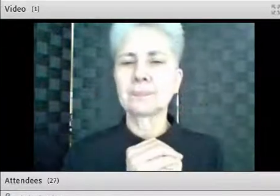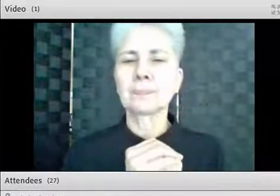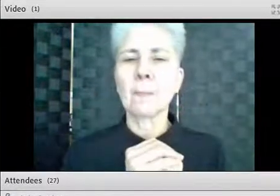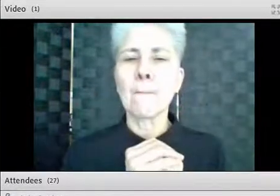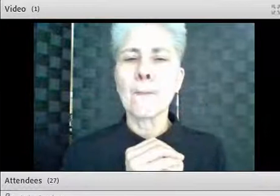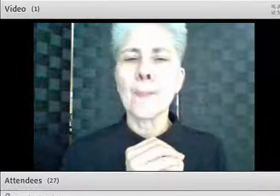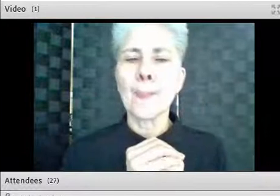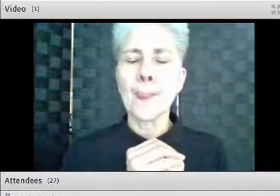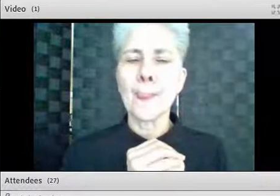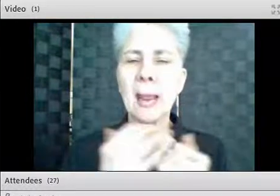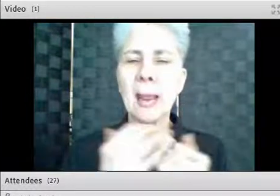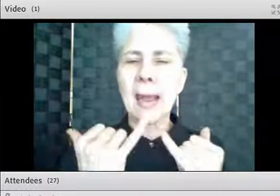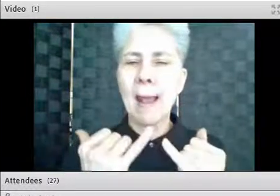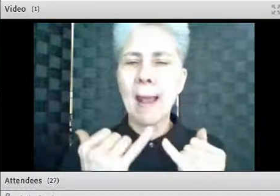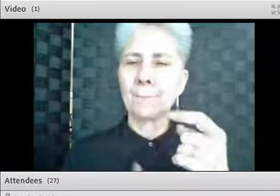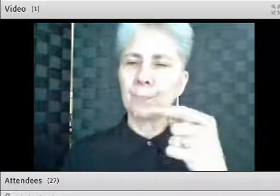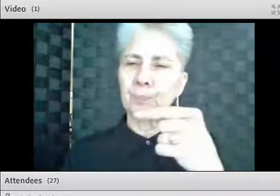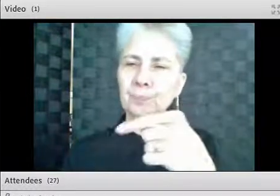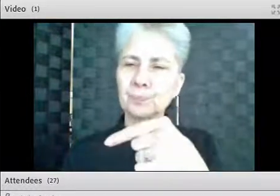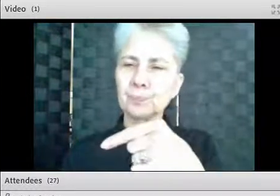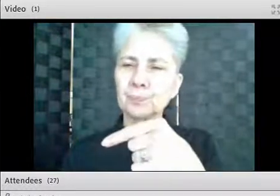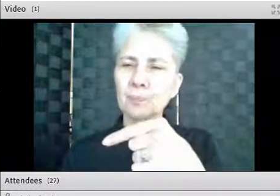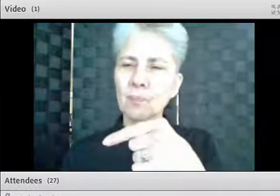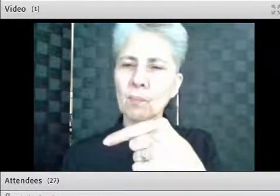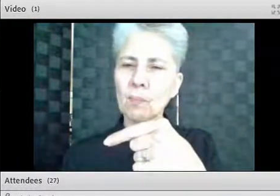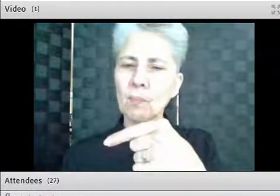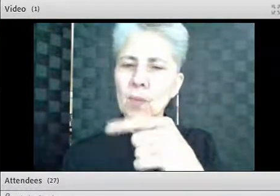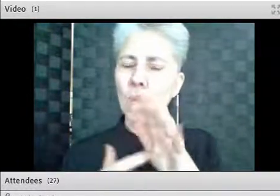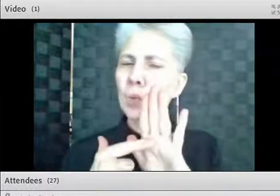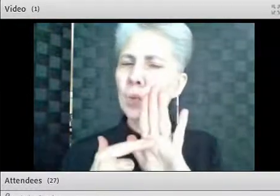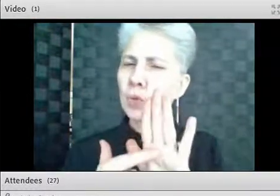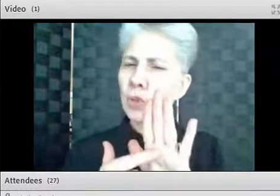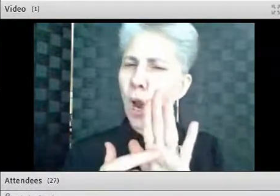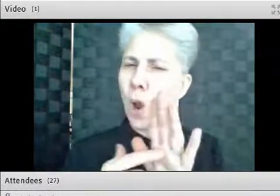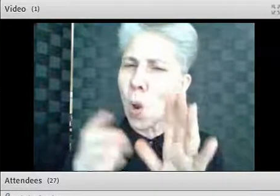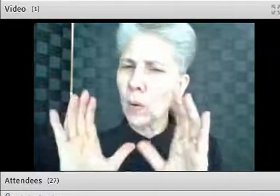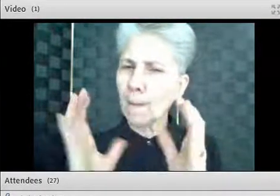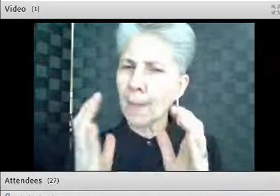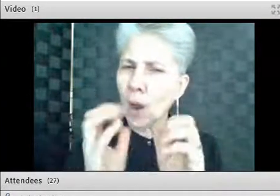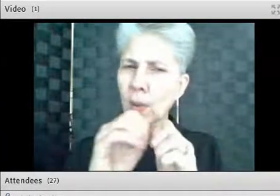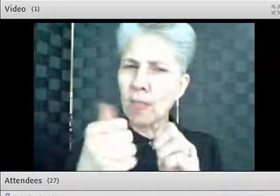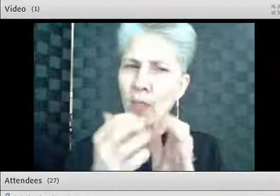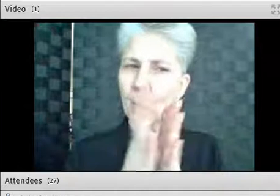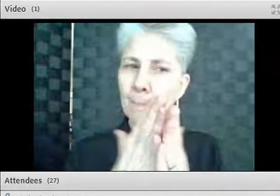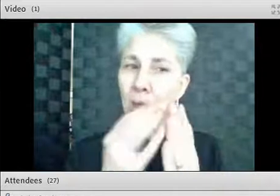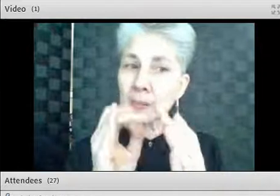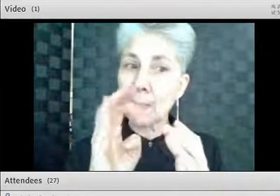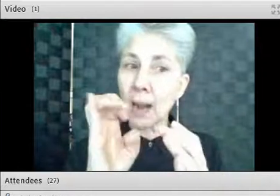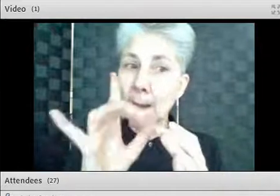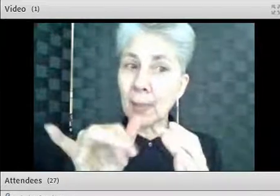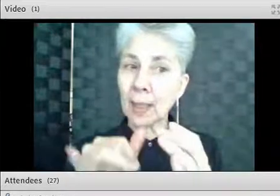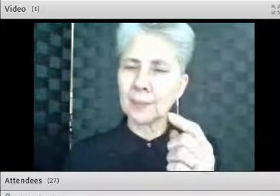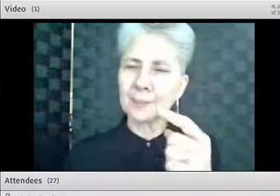So if we want to place this in context with other books on Monopoly, this is -- So here is one, you know,